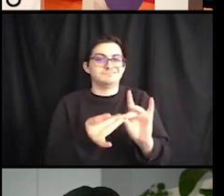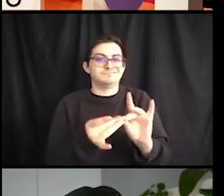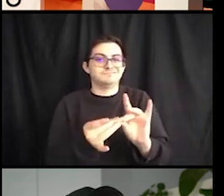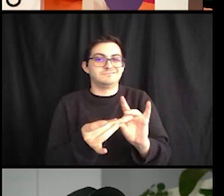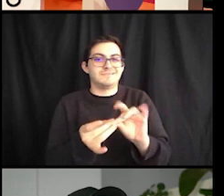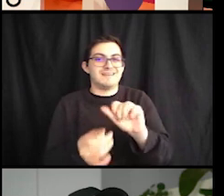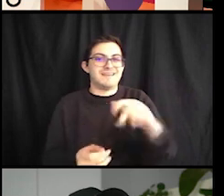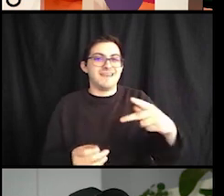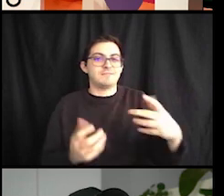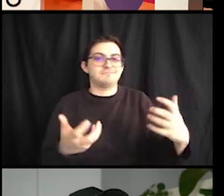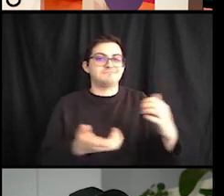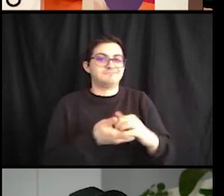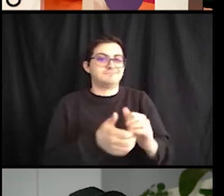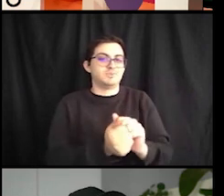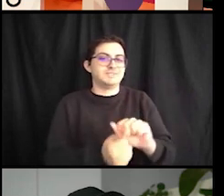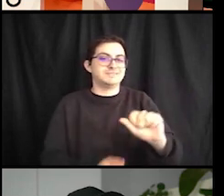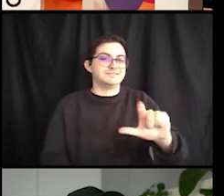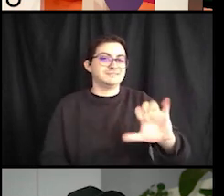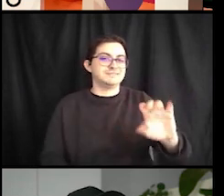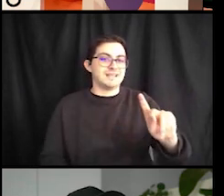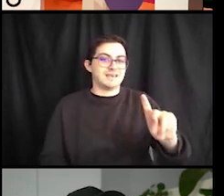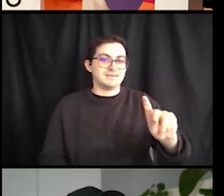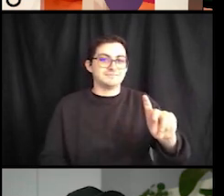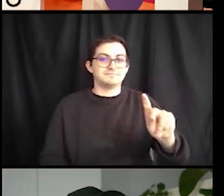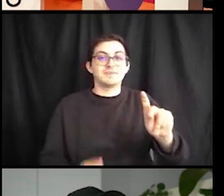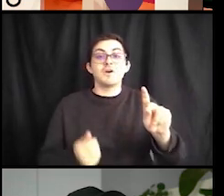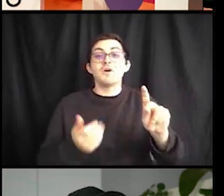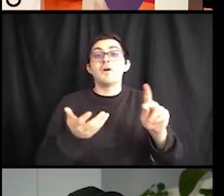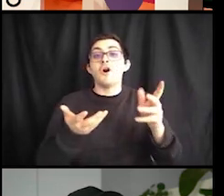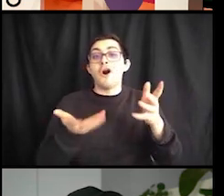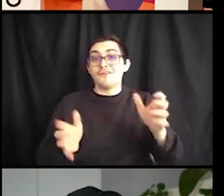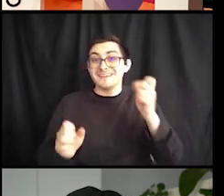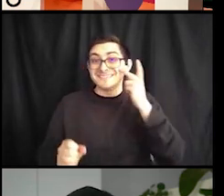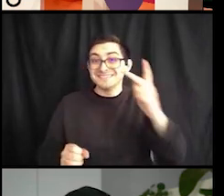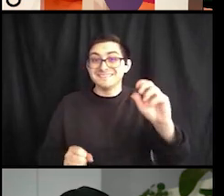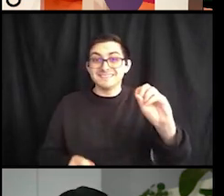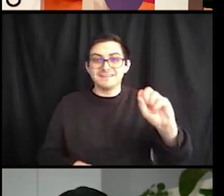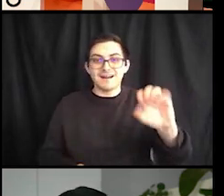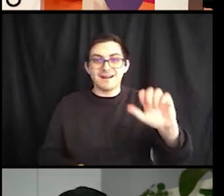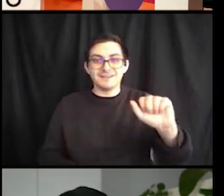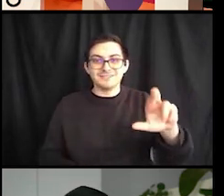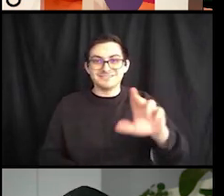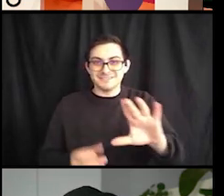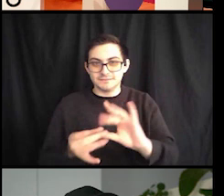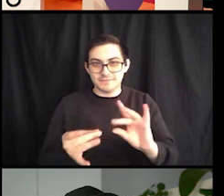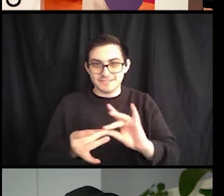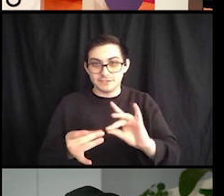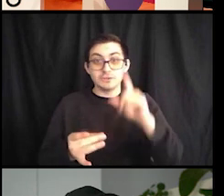is super convenient already. And now I can hit Open in Figma. And because I had to take my mobile app installed,